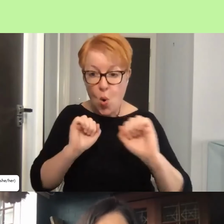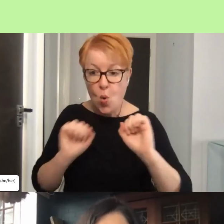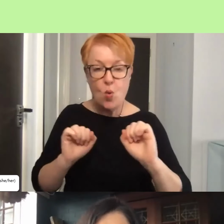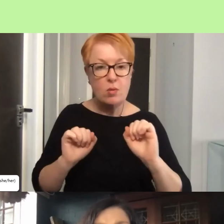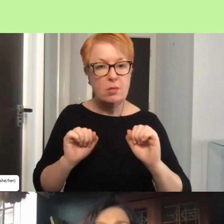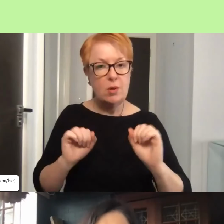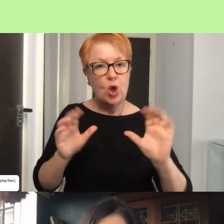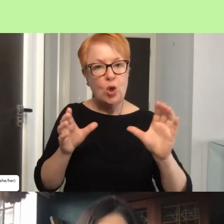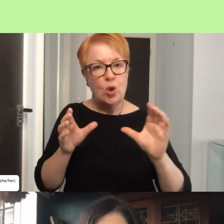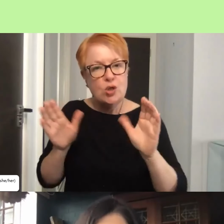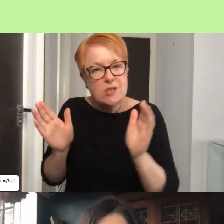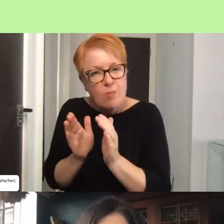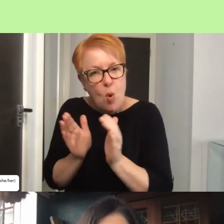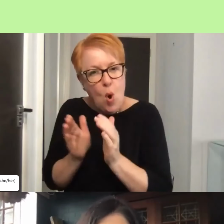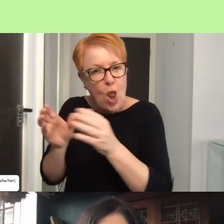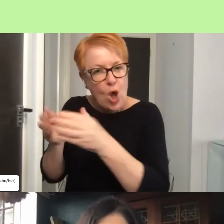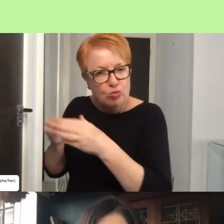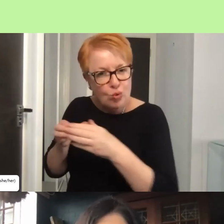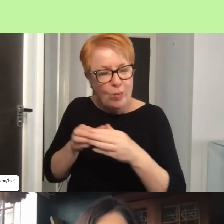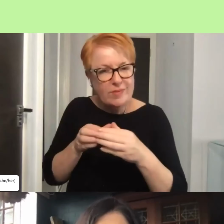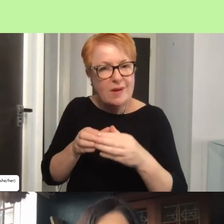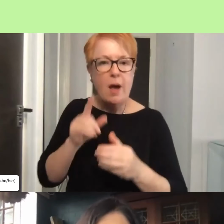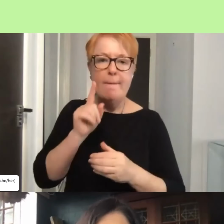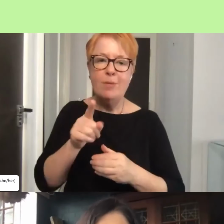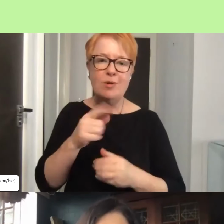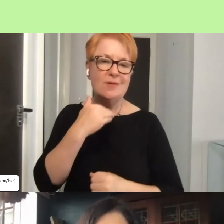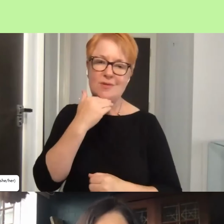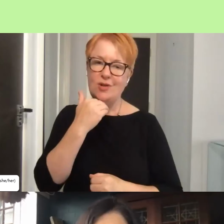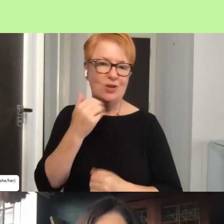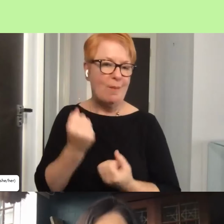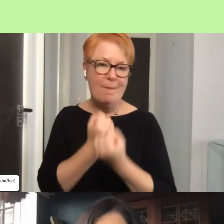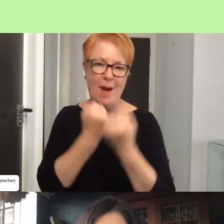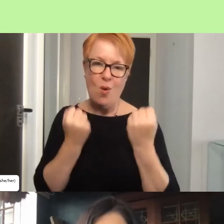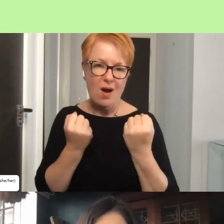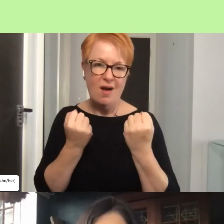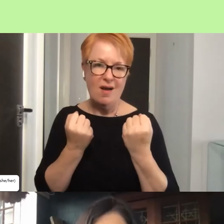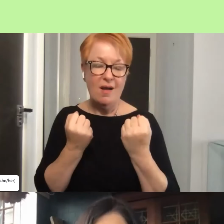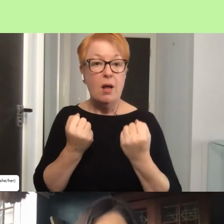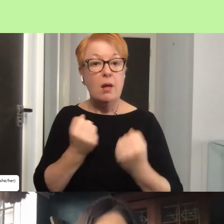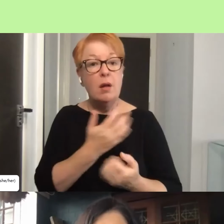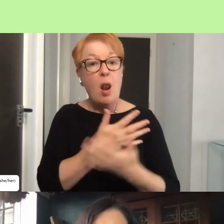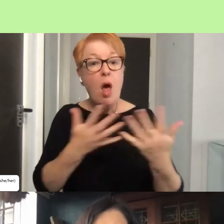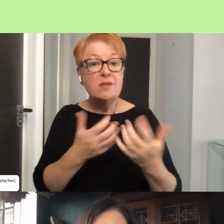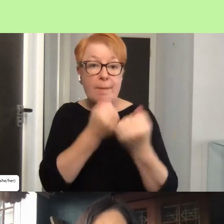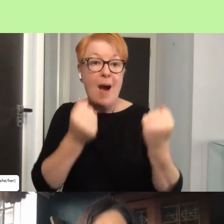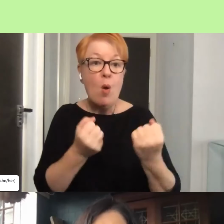You know, there's a lot of other power of people getting together. And there's a lot of power in that, of course, too.